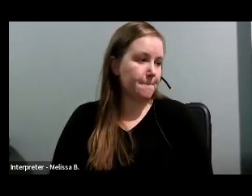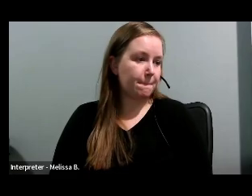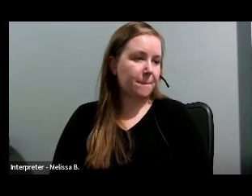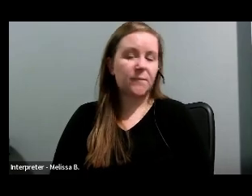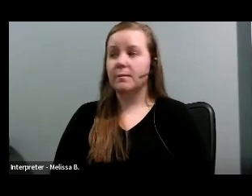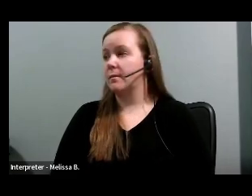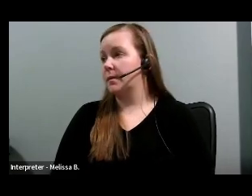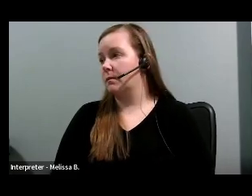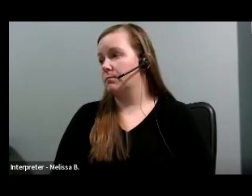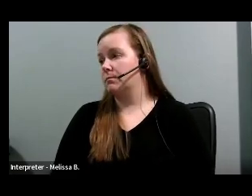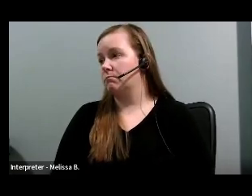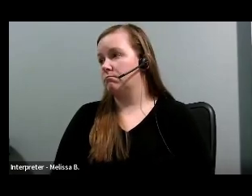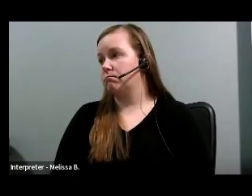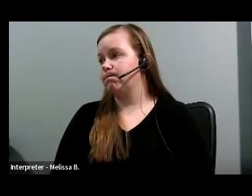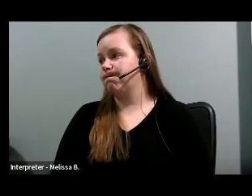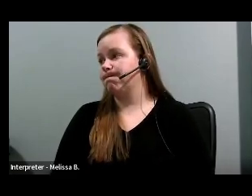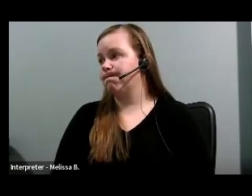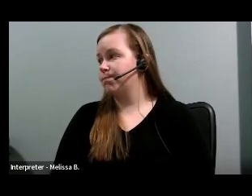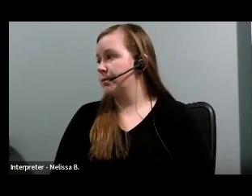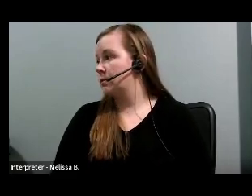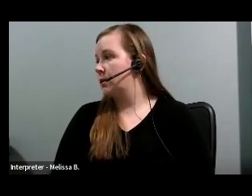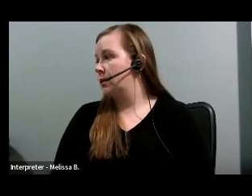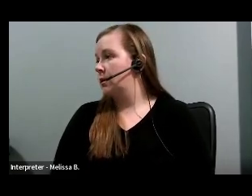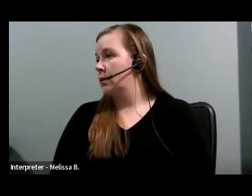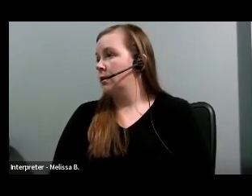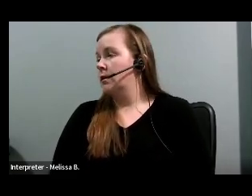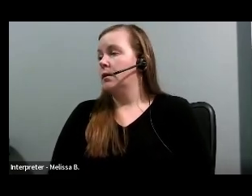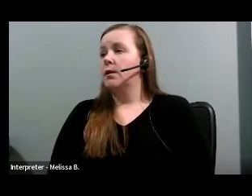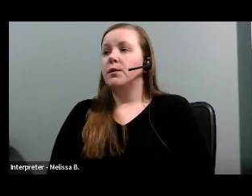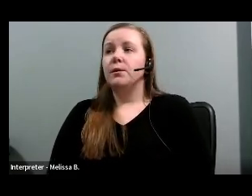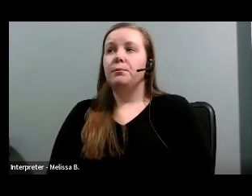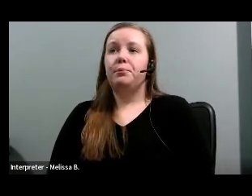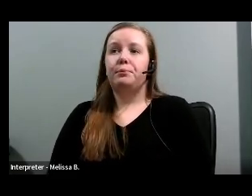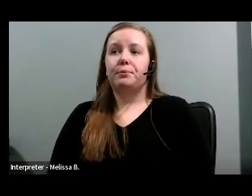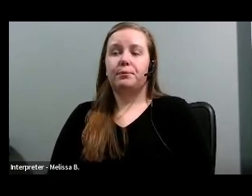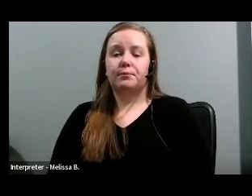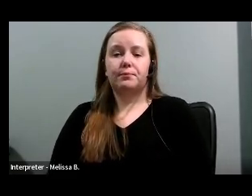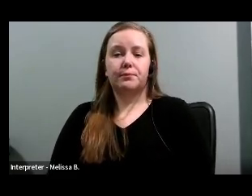Shannon Spencer (she/her): Okay… Hmm.